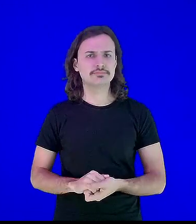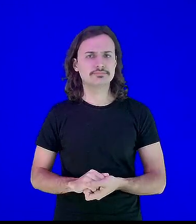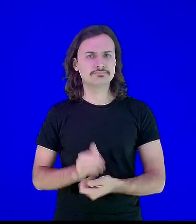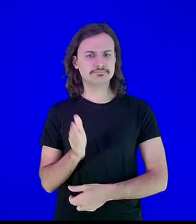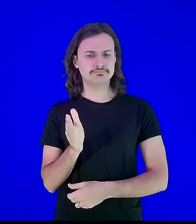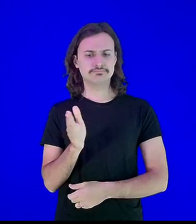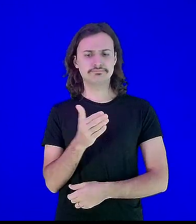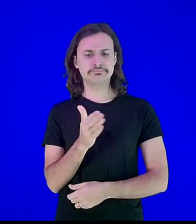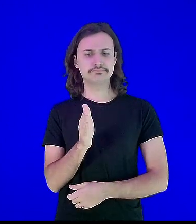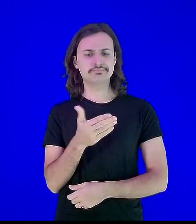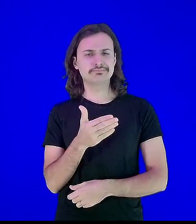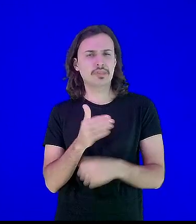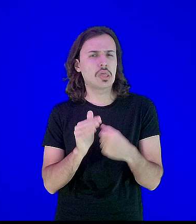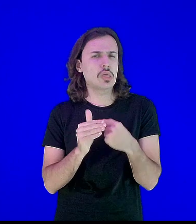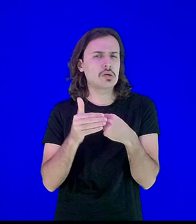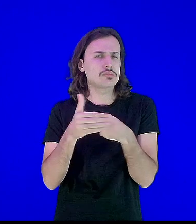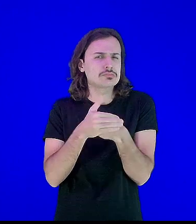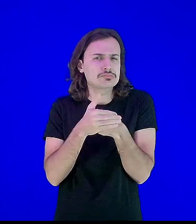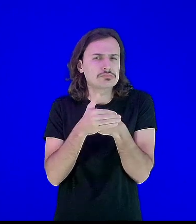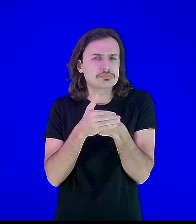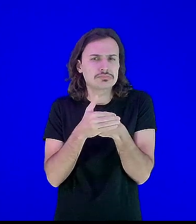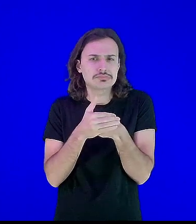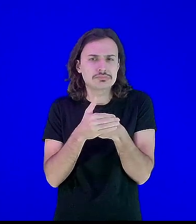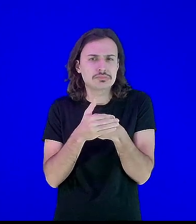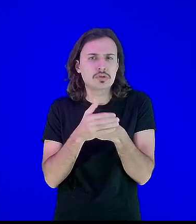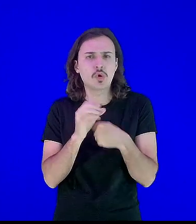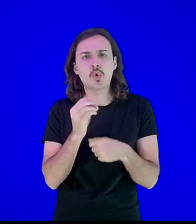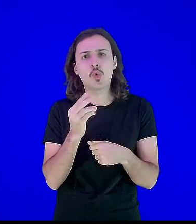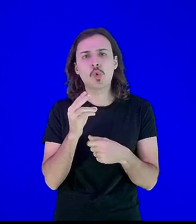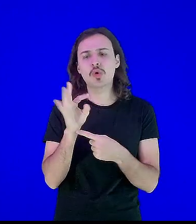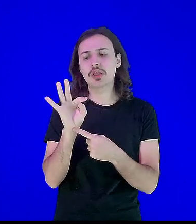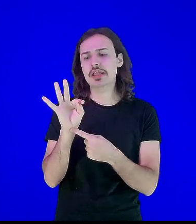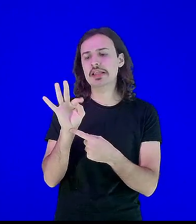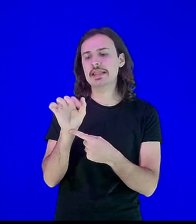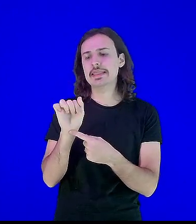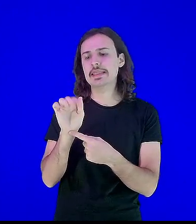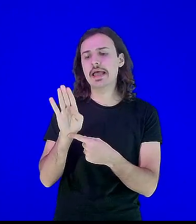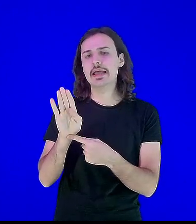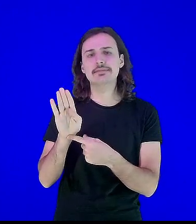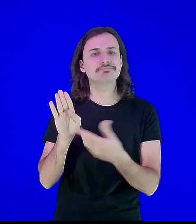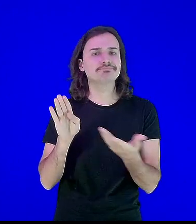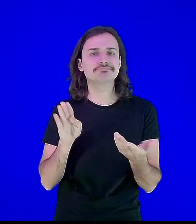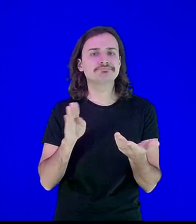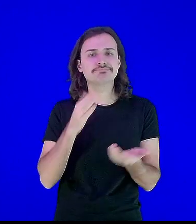let me add some tabs here yeah now, let's visualize them